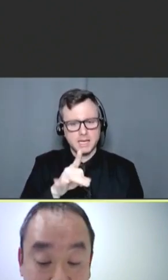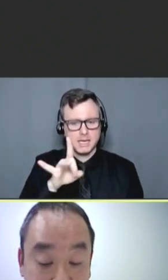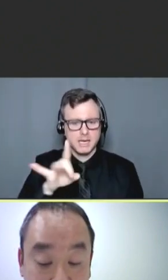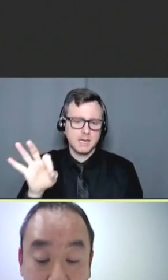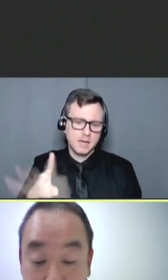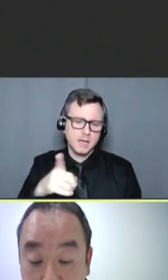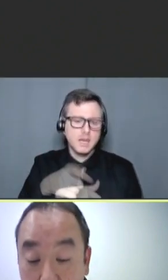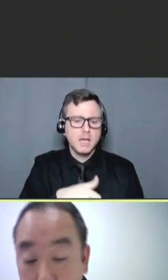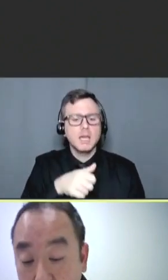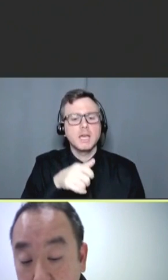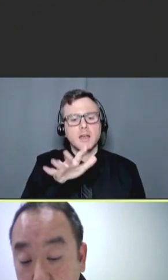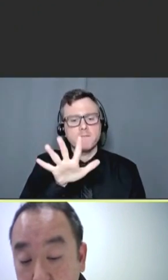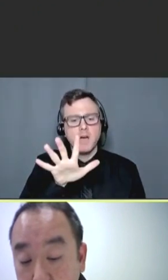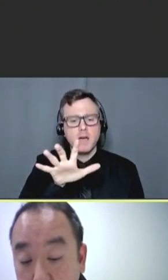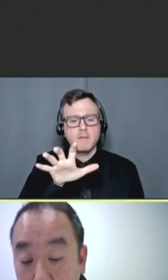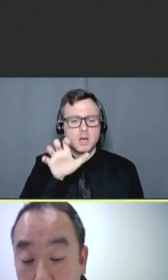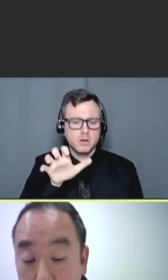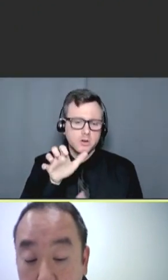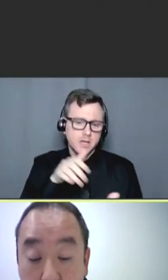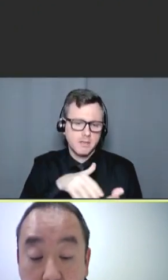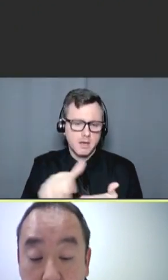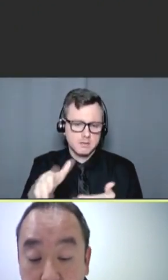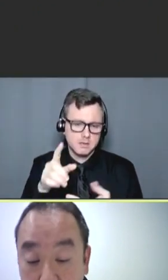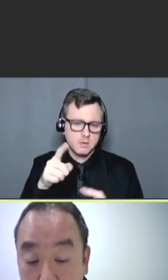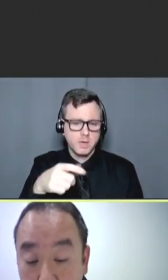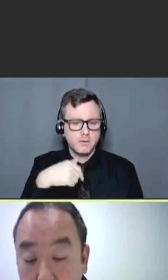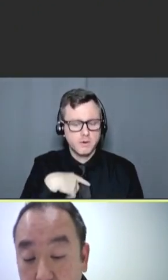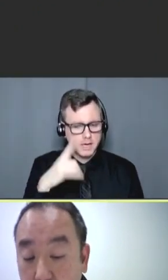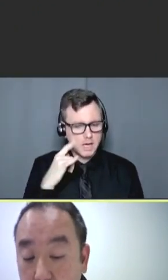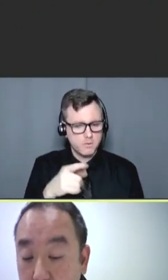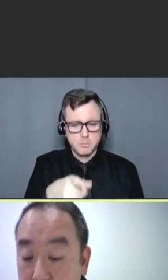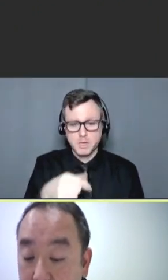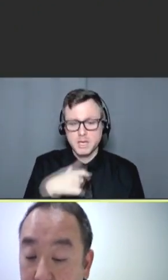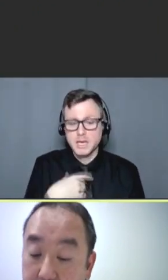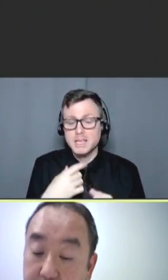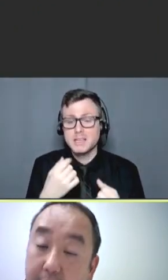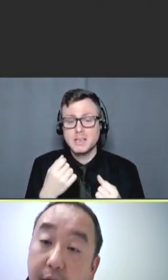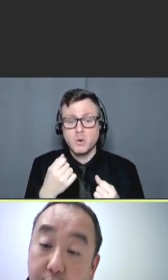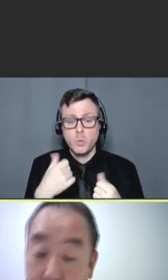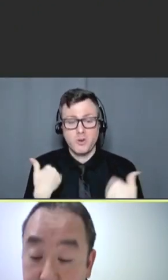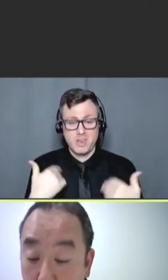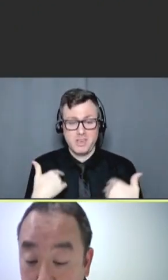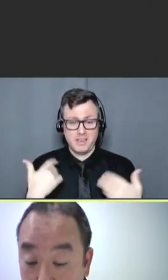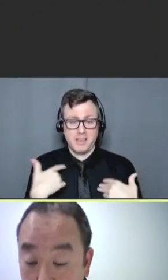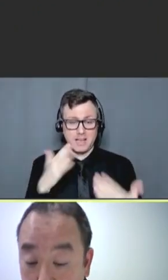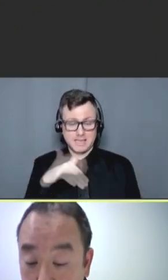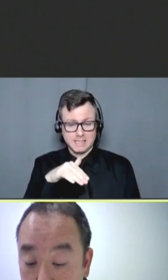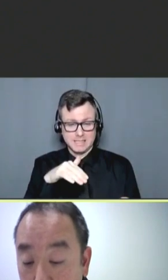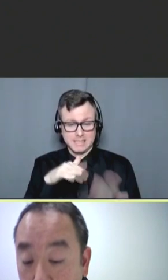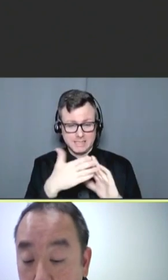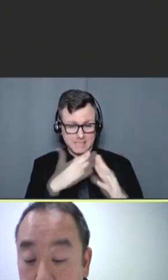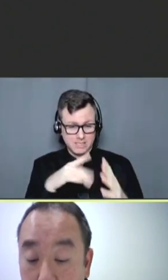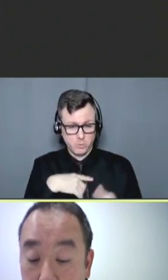the densest city in Ohio. We are a young city with our median age about 34 years. Our median